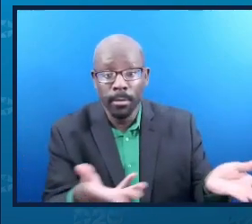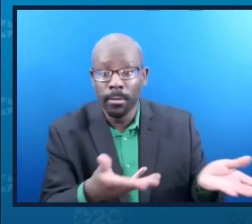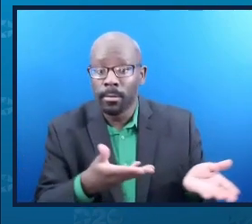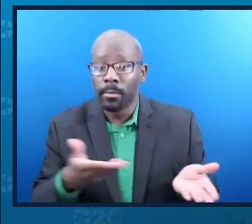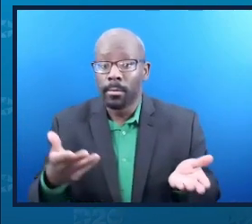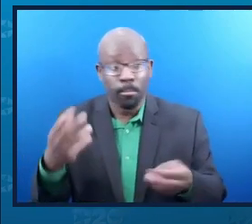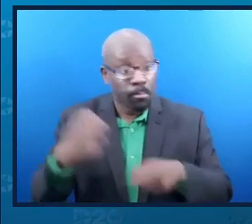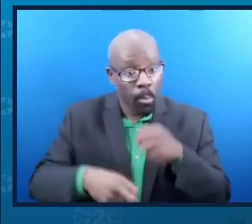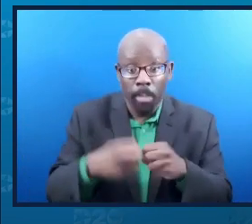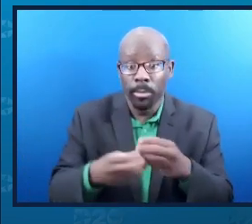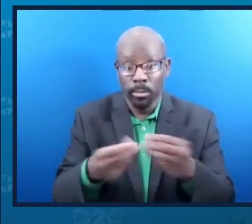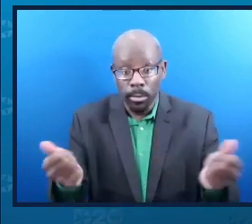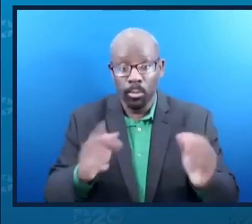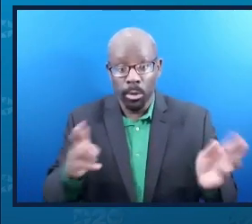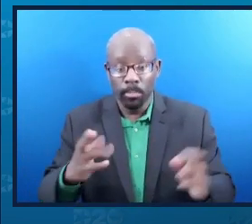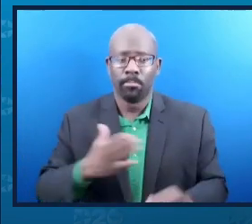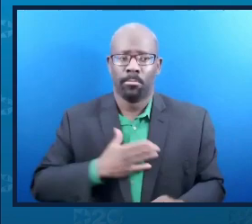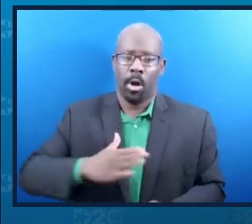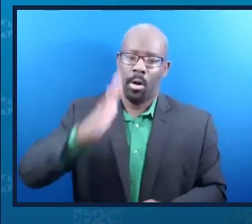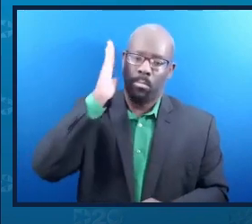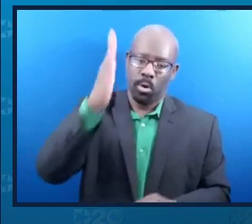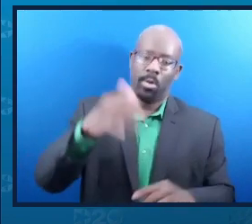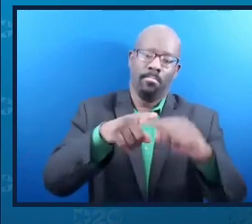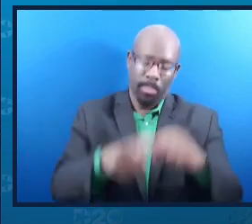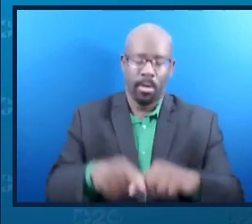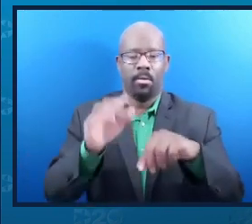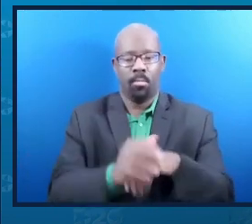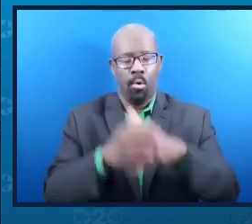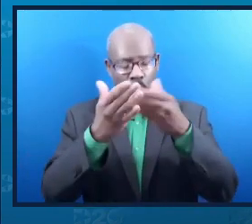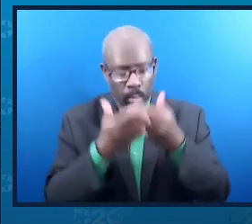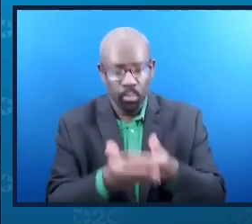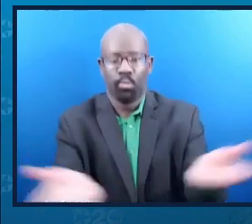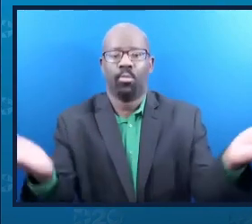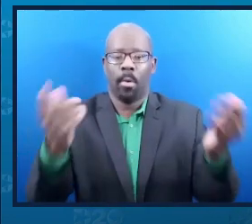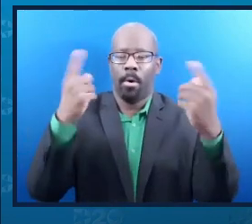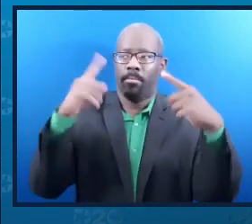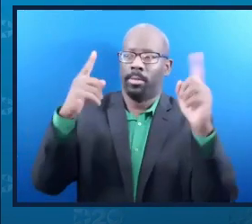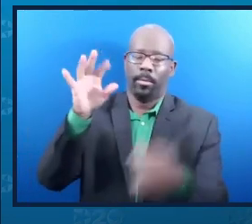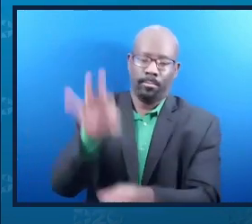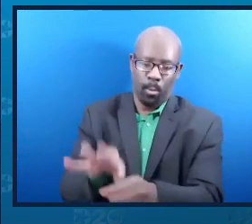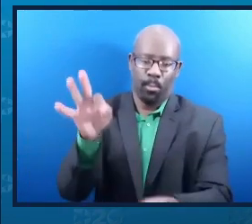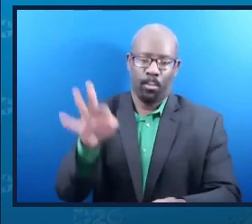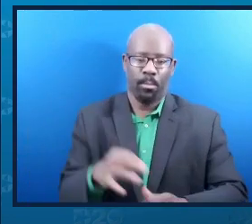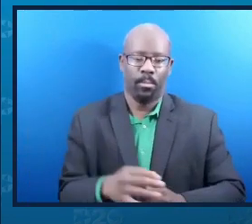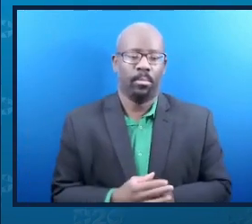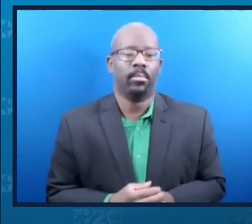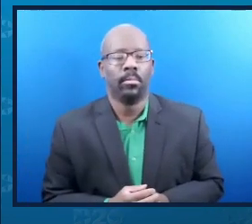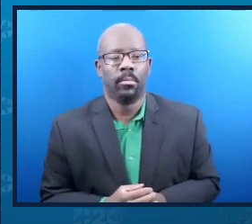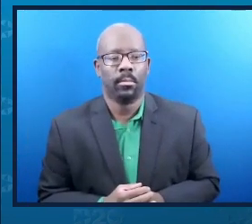BECAUSE OUR FUTURES DEPEND ON